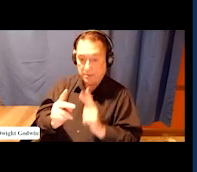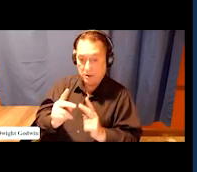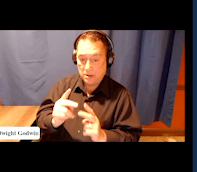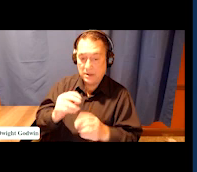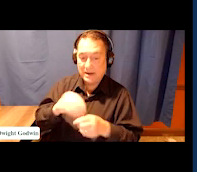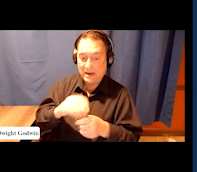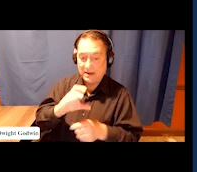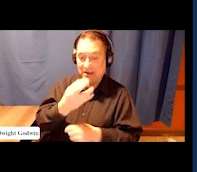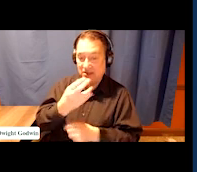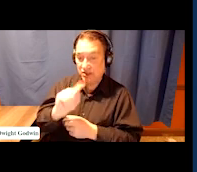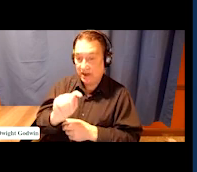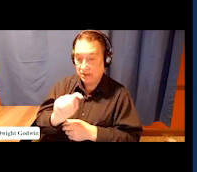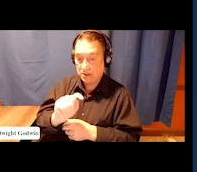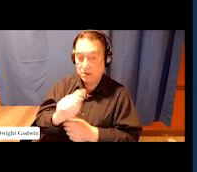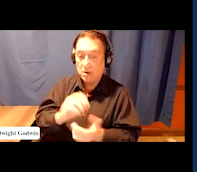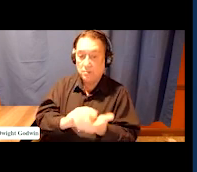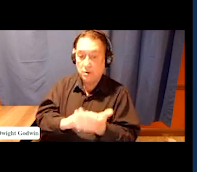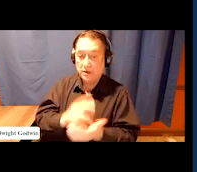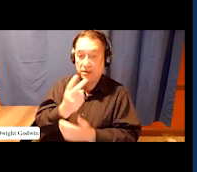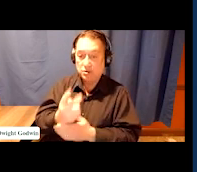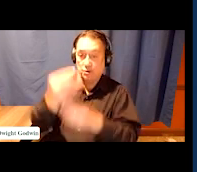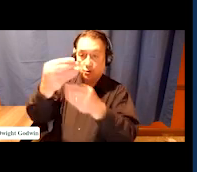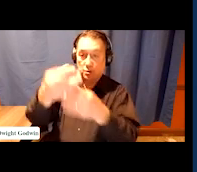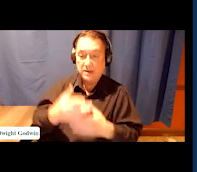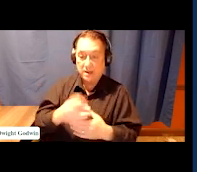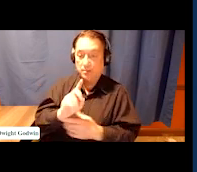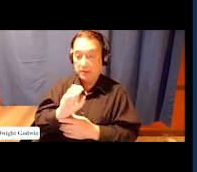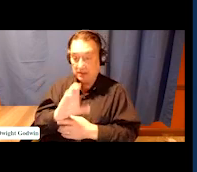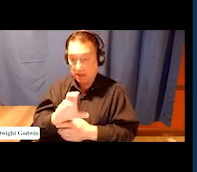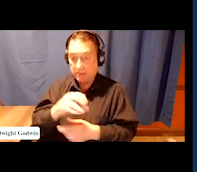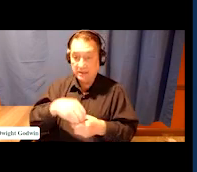we will be putting two downloadable documents in the chat, and we're going to disable the chat